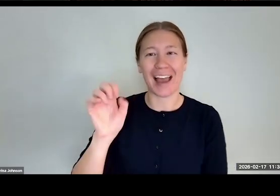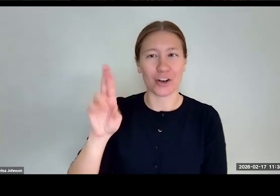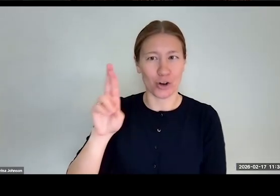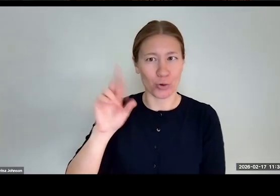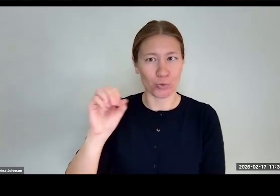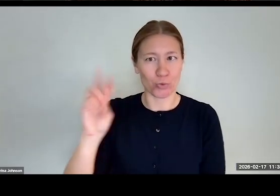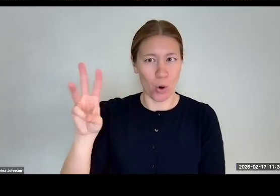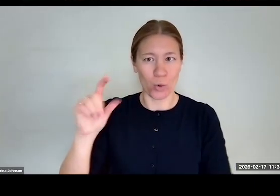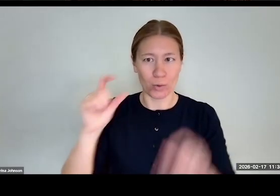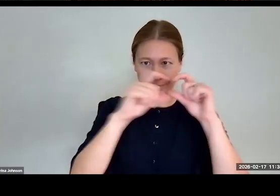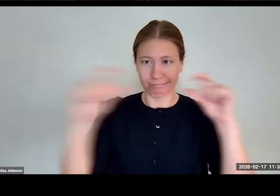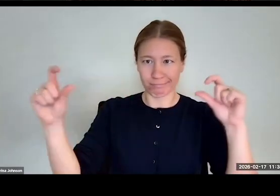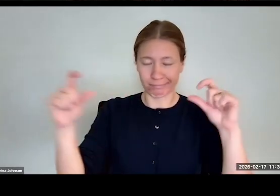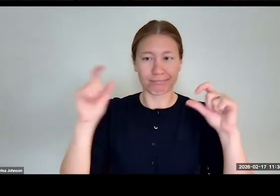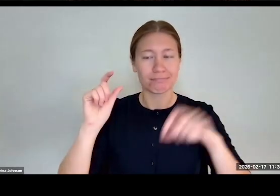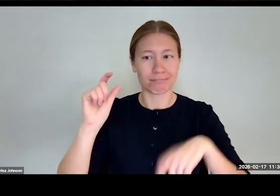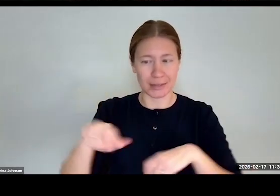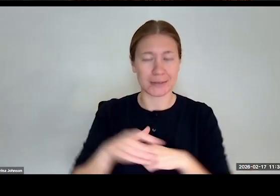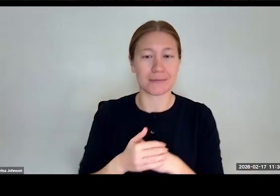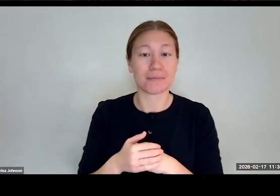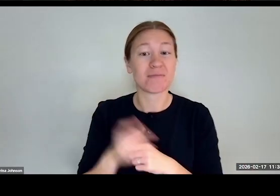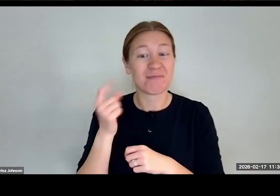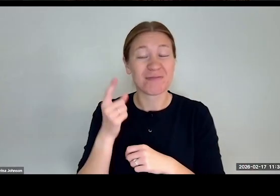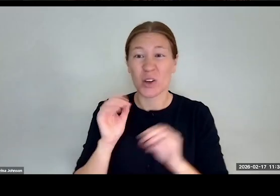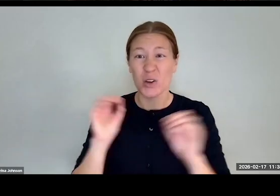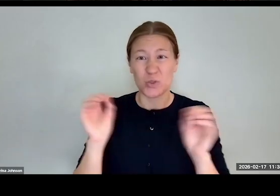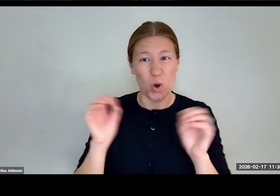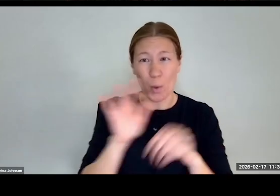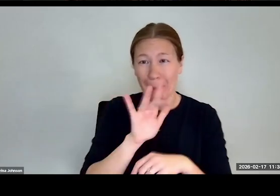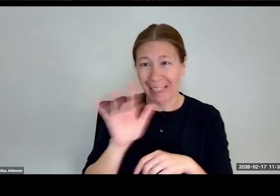that your table does not compl contain blank merged or split cells.